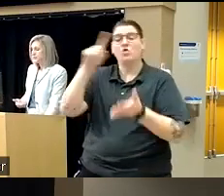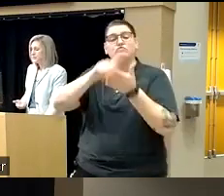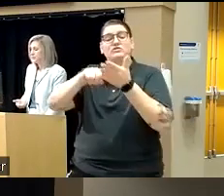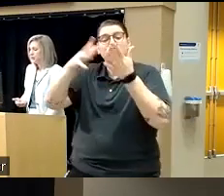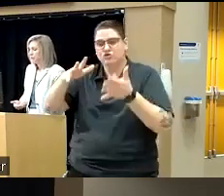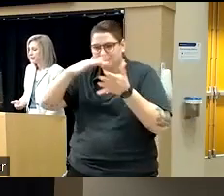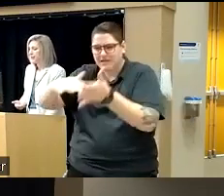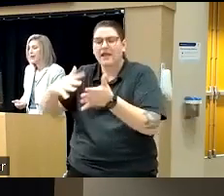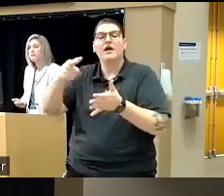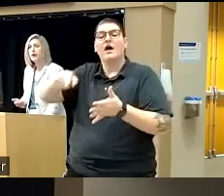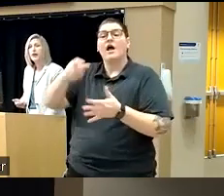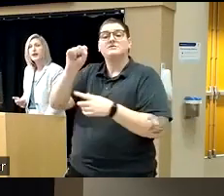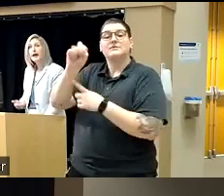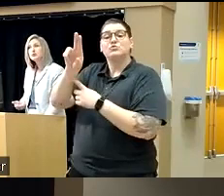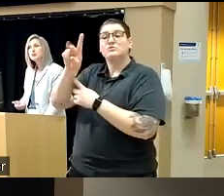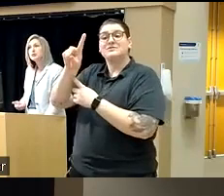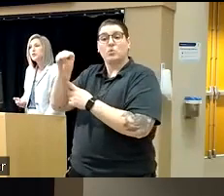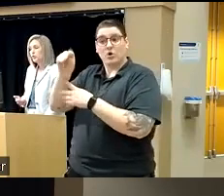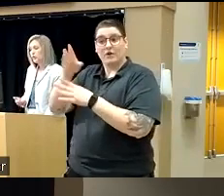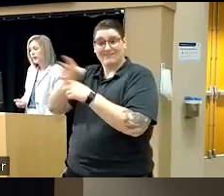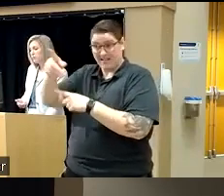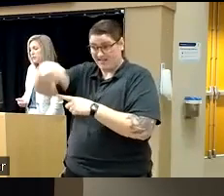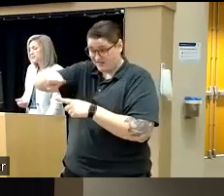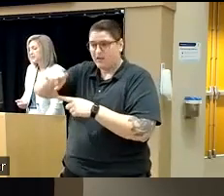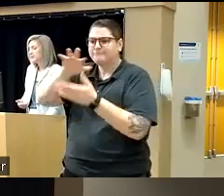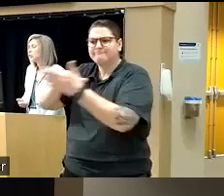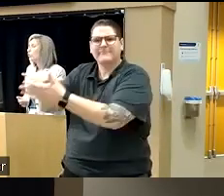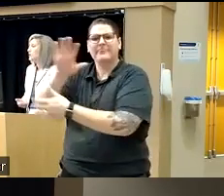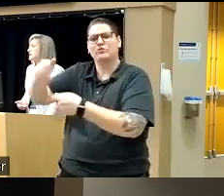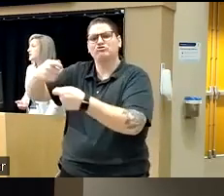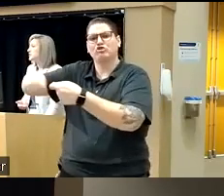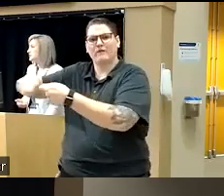the substance use disorder field and found that counselors with greater perceived organizational